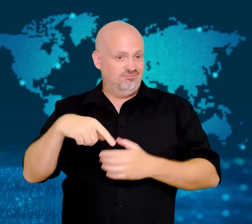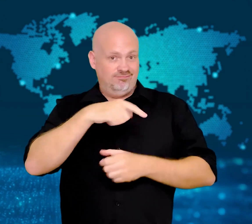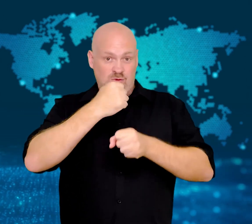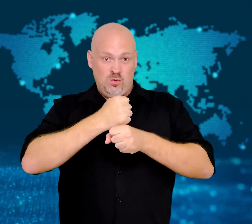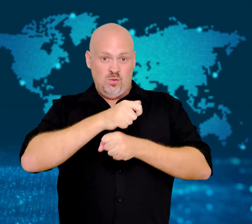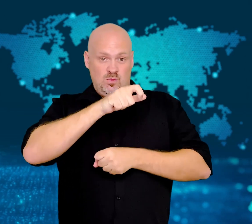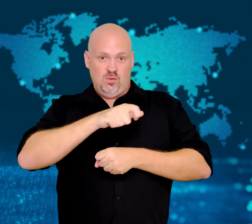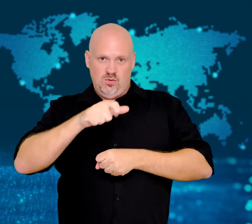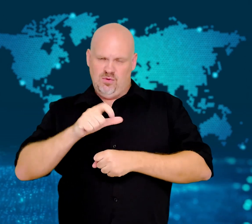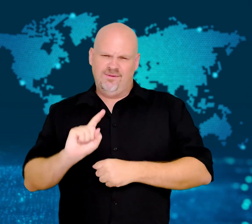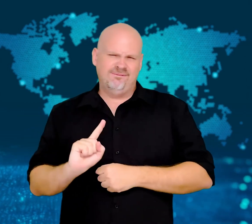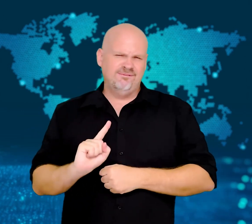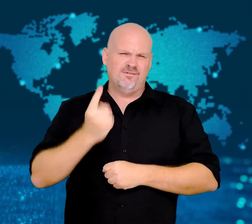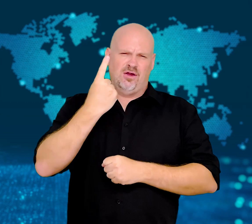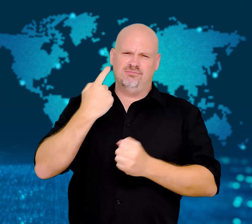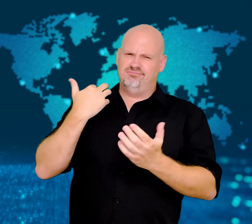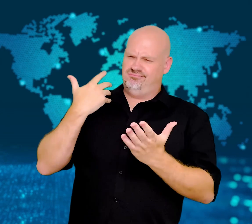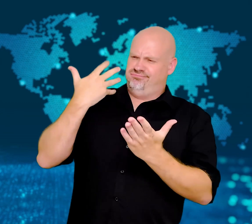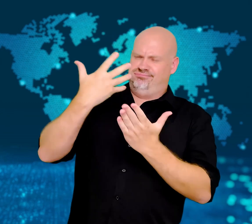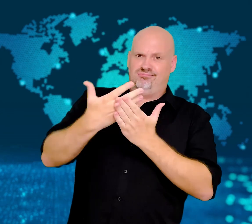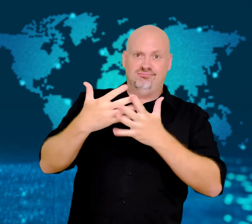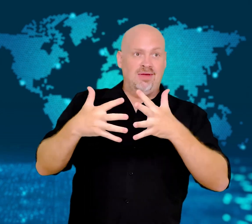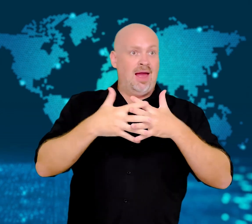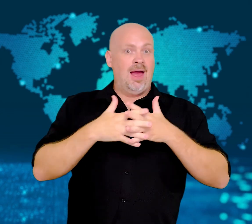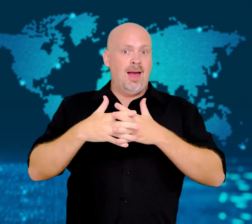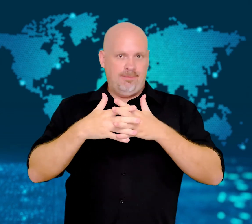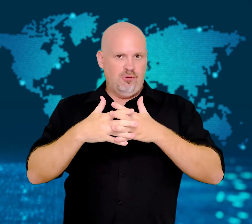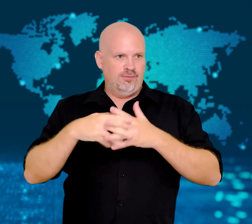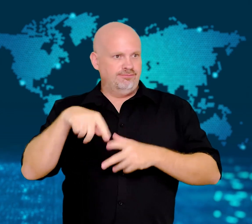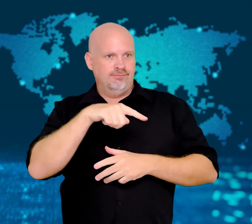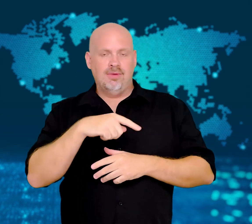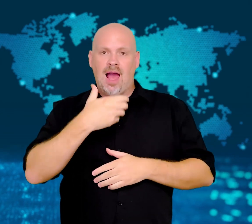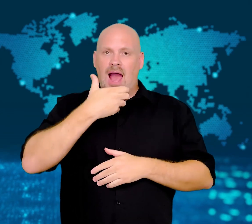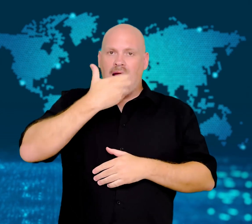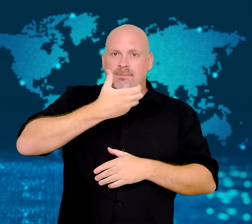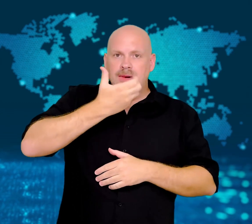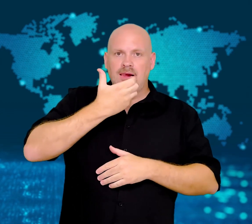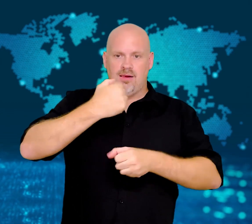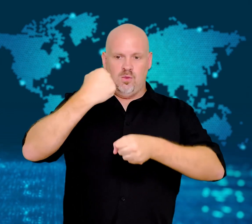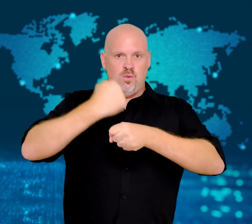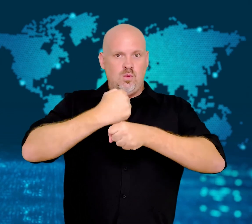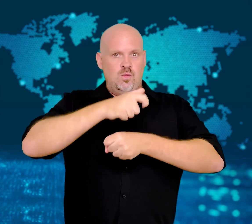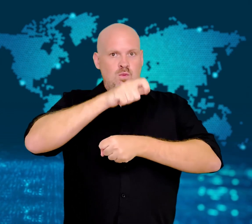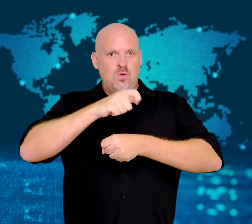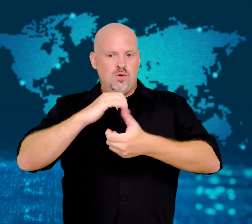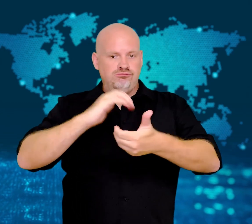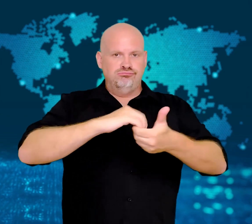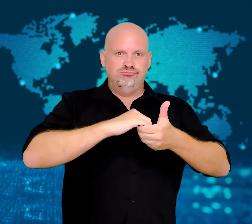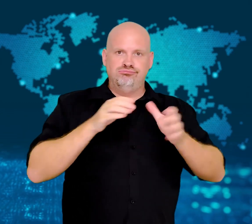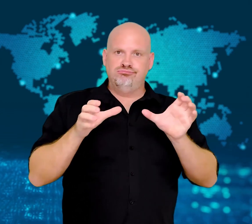the first unionized Apple employees in the country.